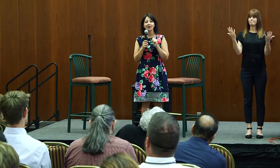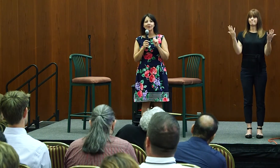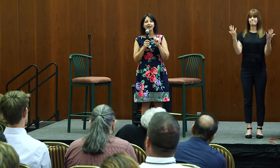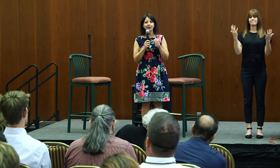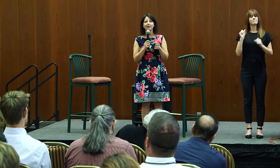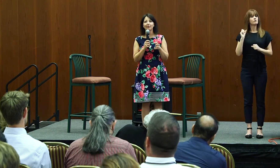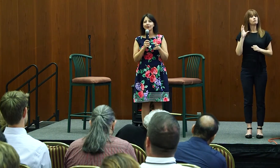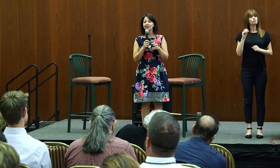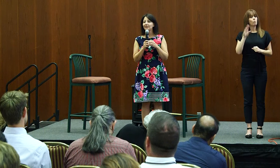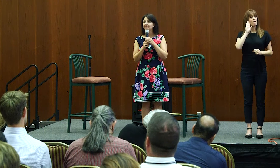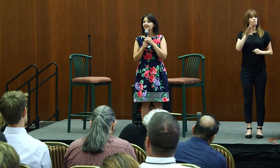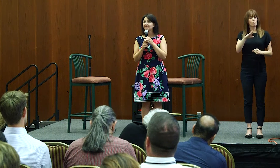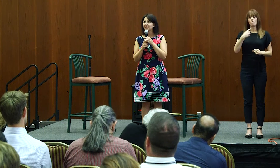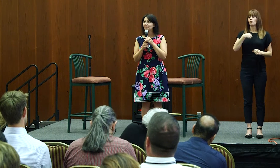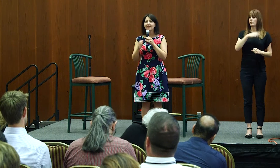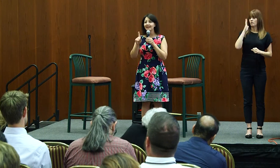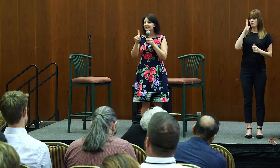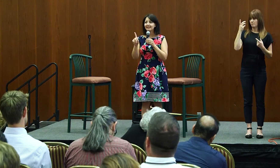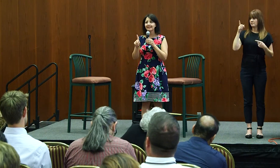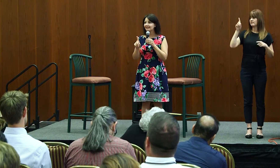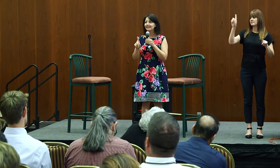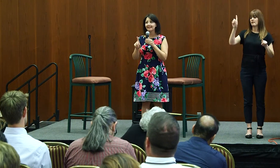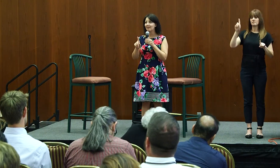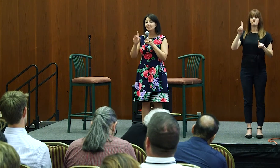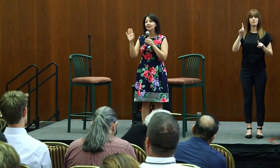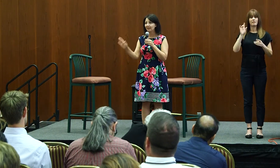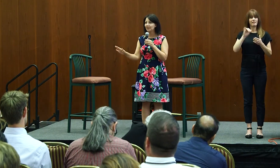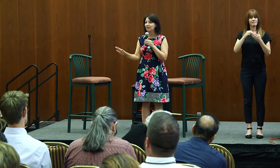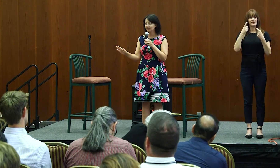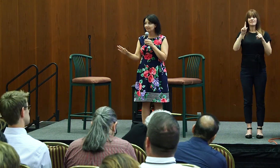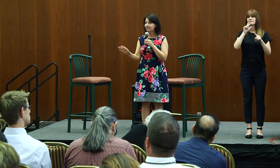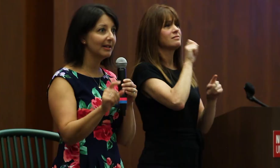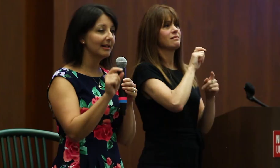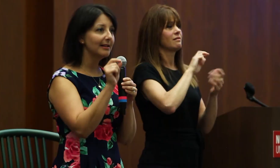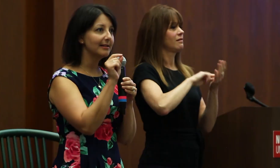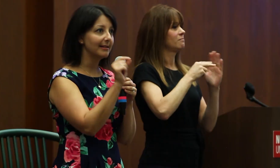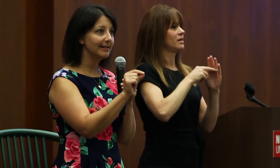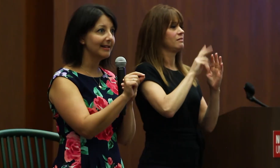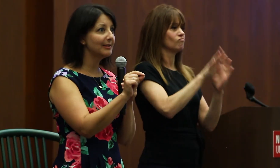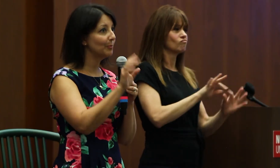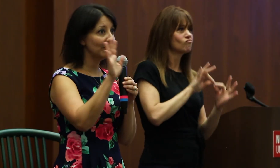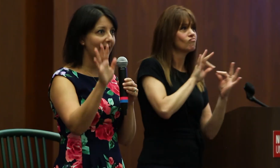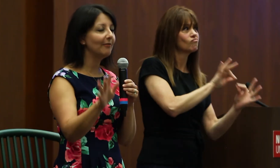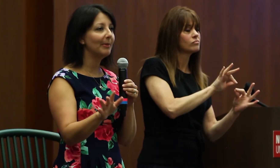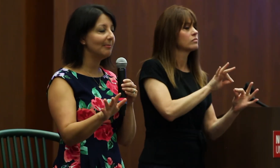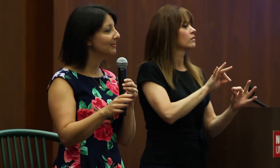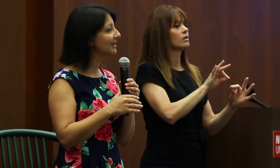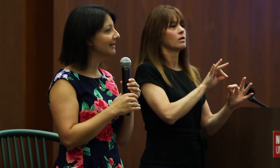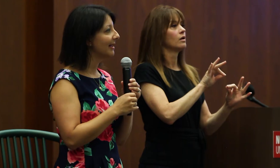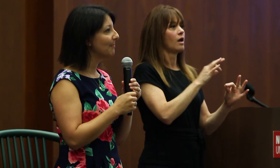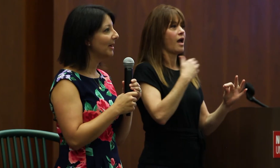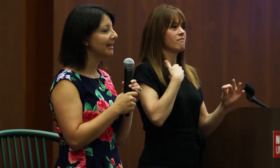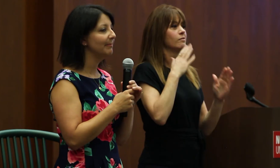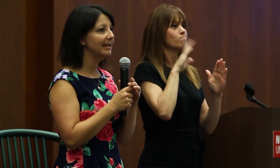So I know that we're going to be successful and that success does not mean perfection. Success will have bumps but it means